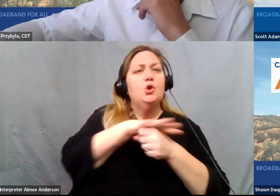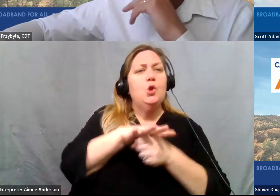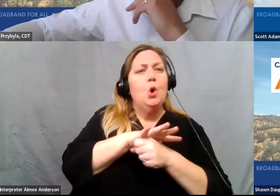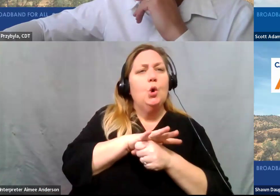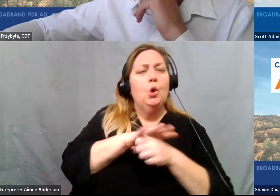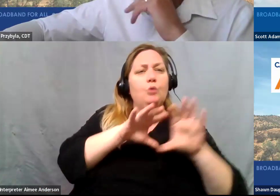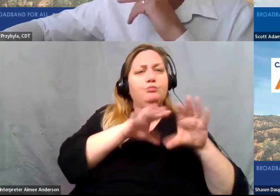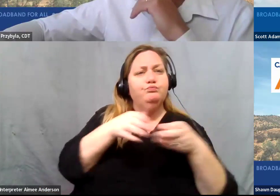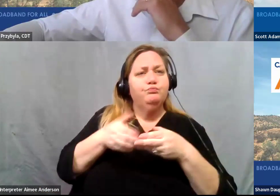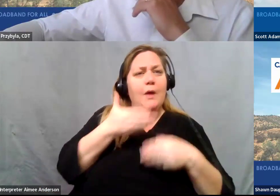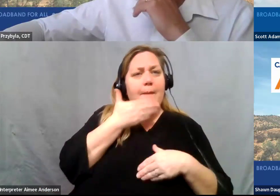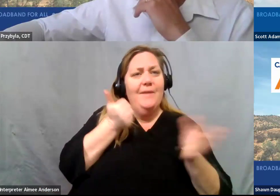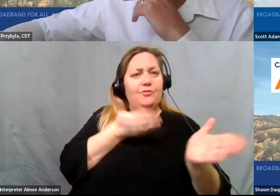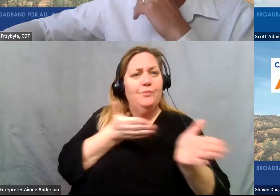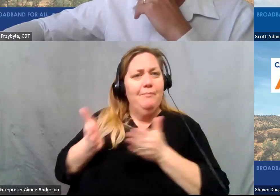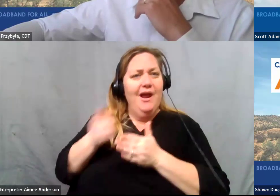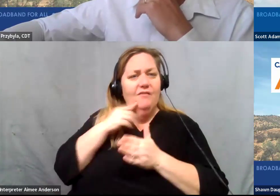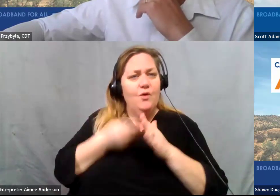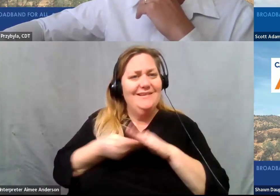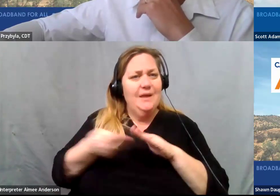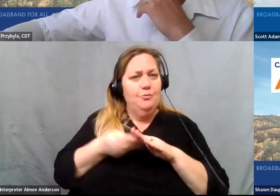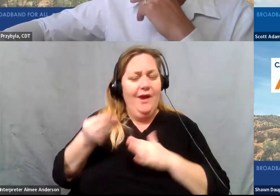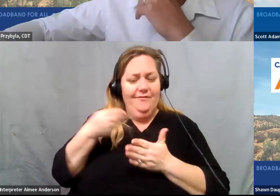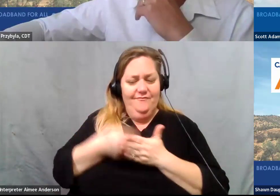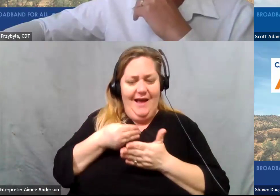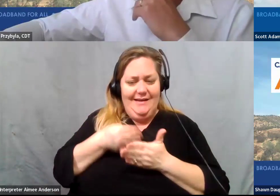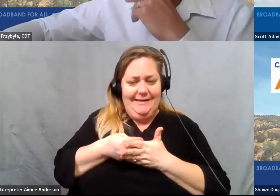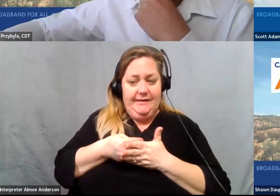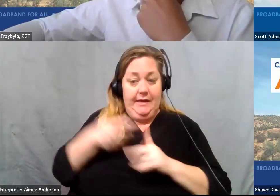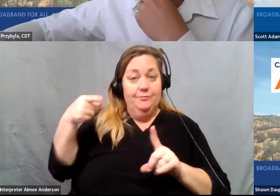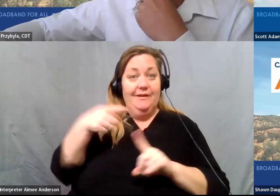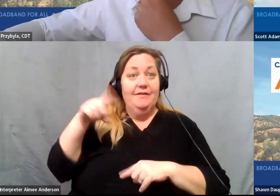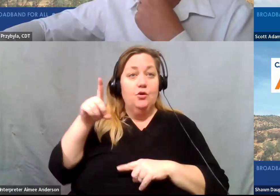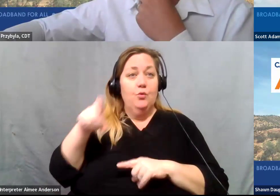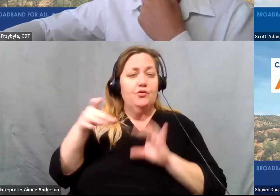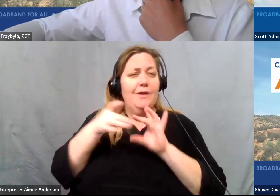the Notice of Funding or the sub grant programs. And specifically, a question related to matching